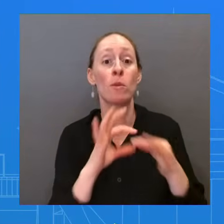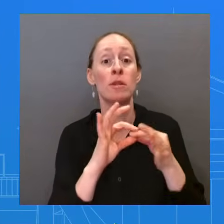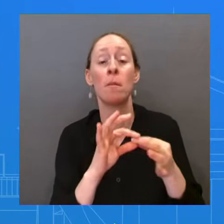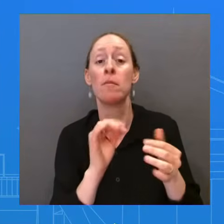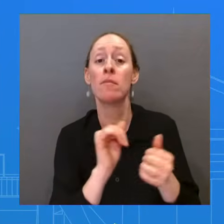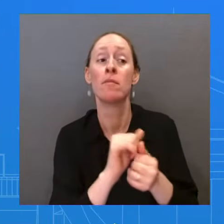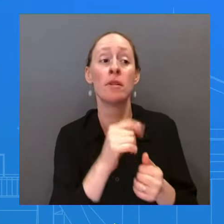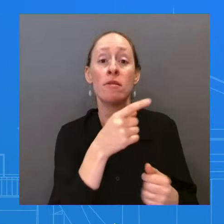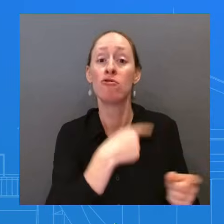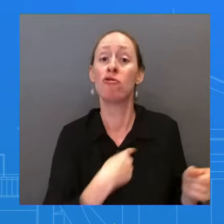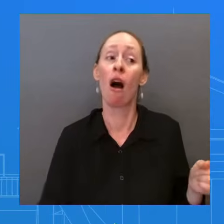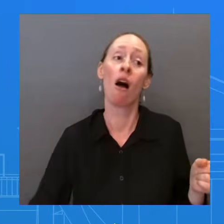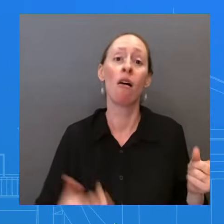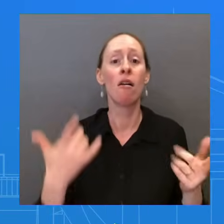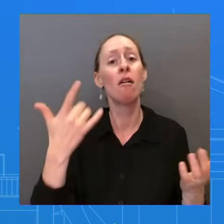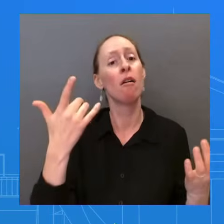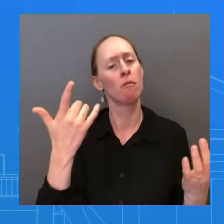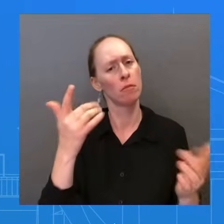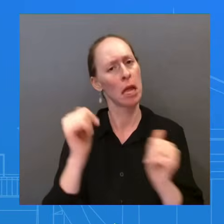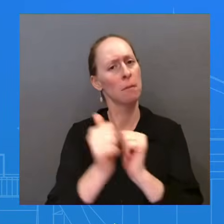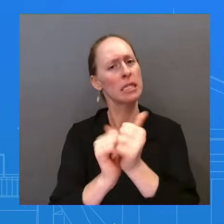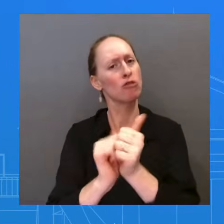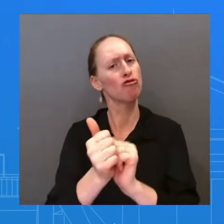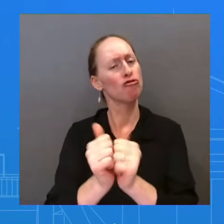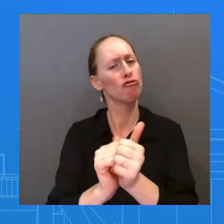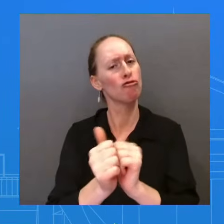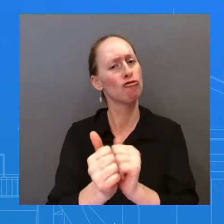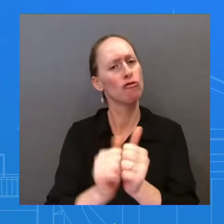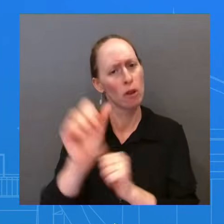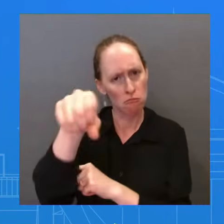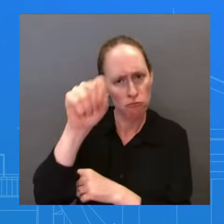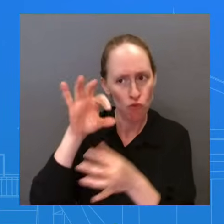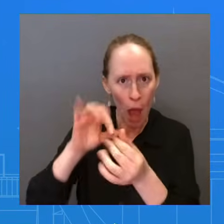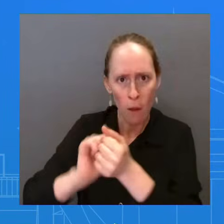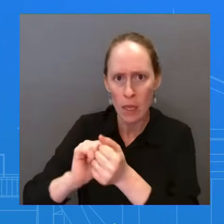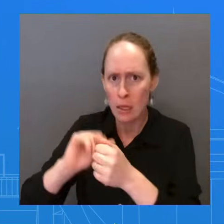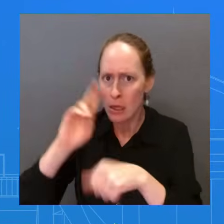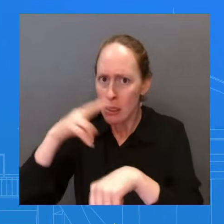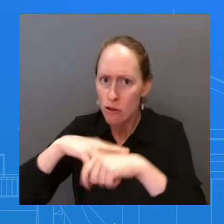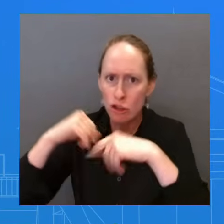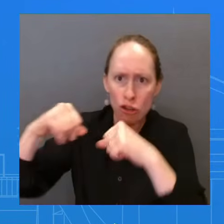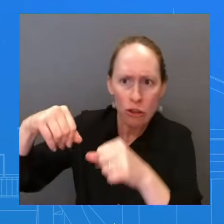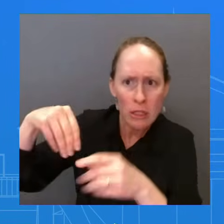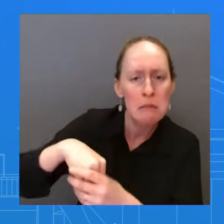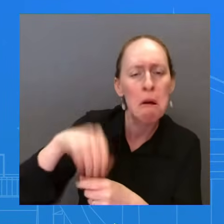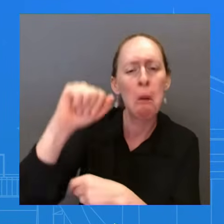but there's also an economic component to that. You also heard in Hiroshima -- you were there -- that these G7 leaders,